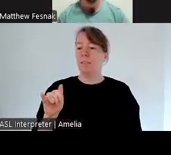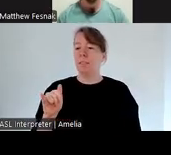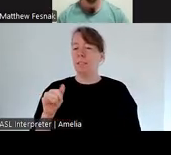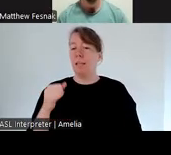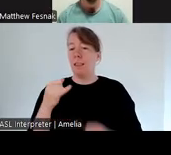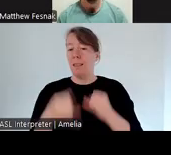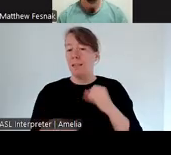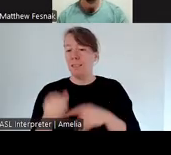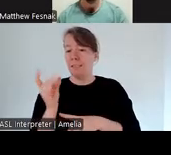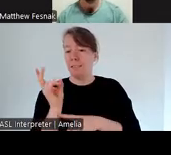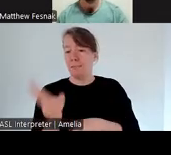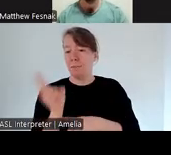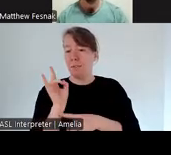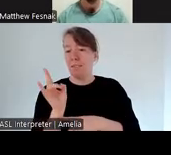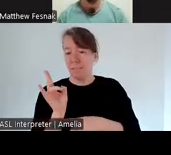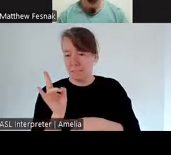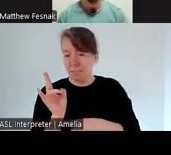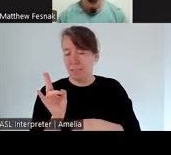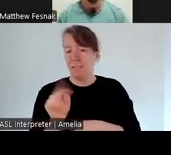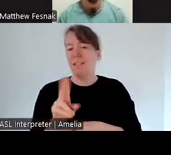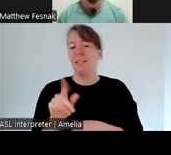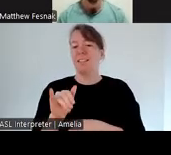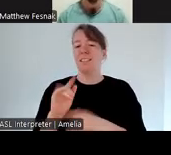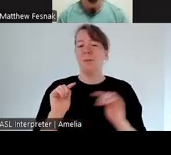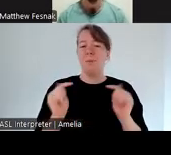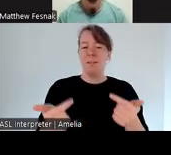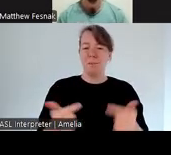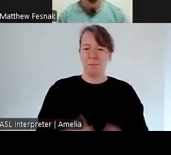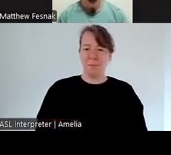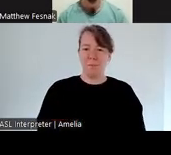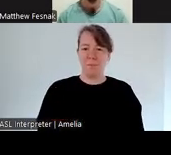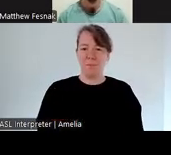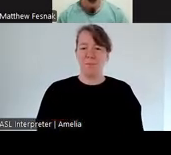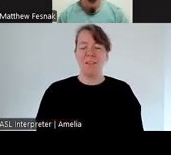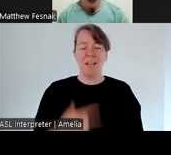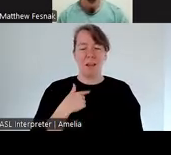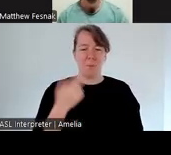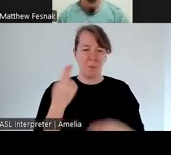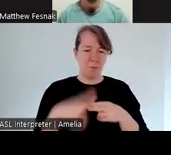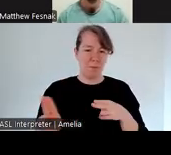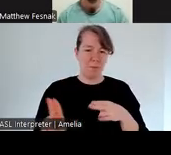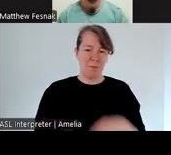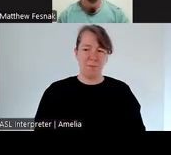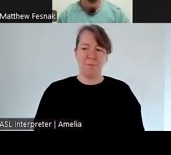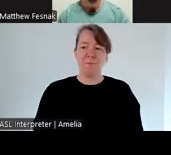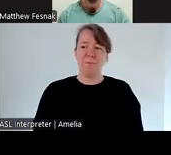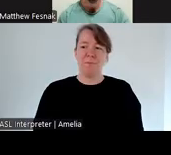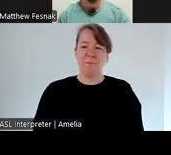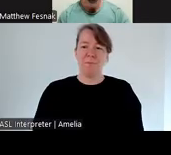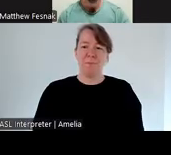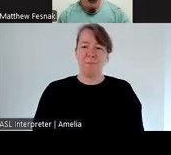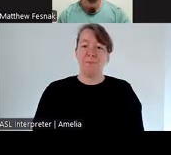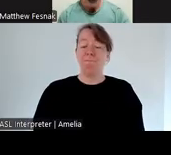(Nancy Waite) Okay, I will be quick. Um. So I decided to participate, um,